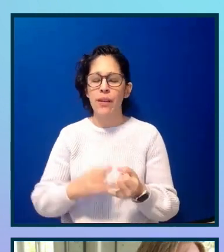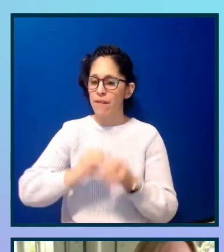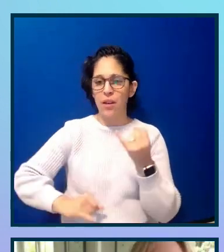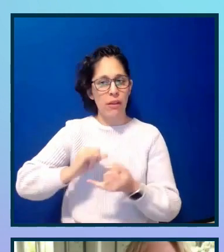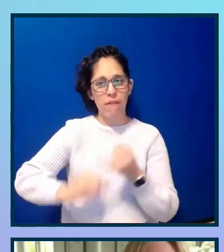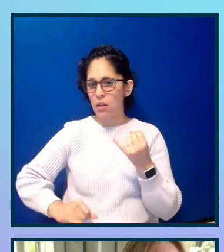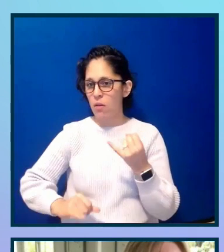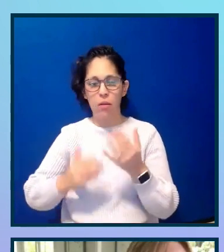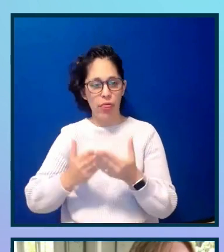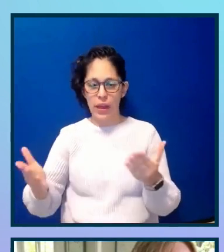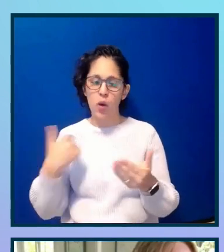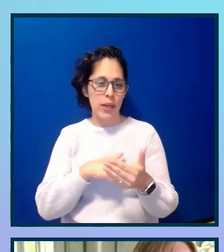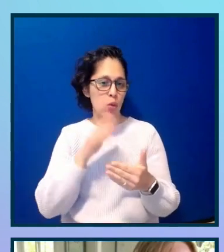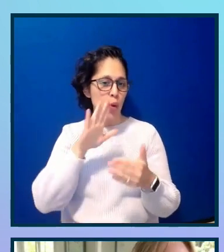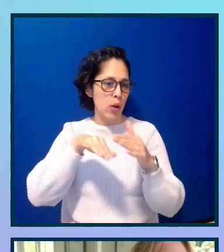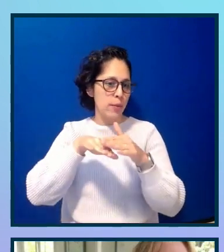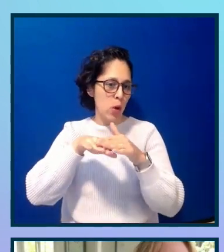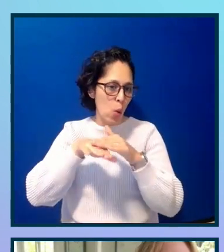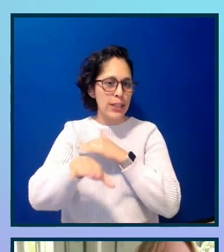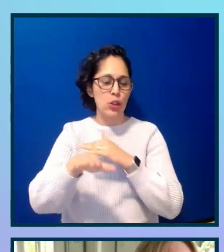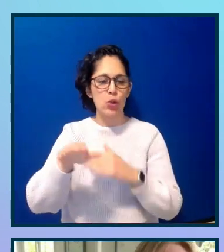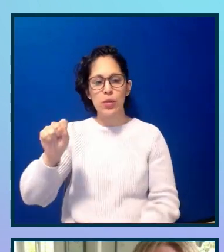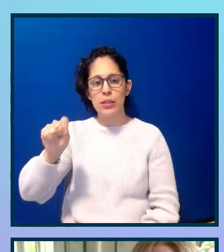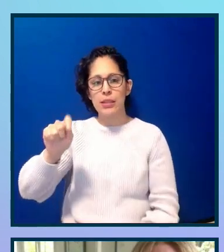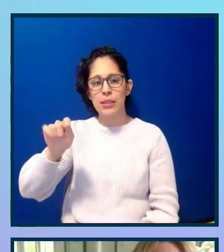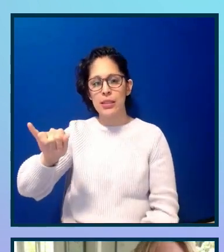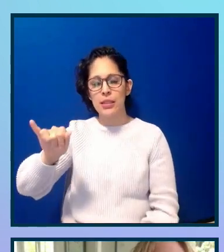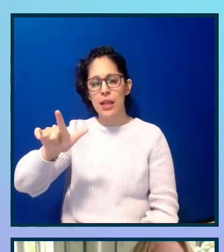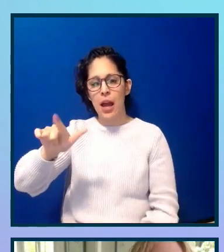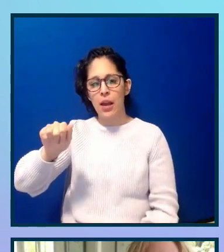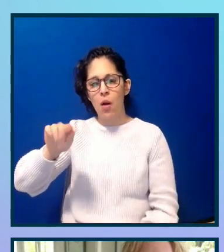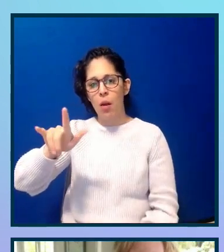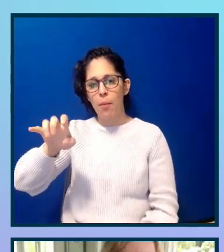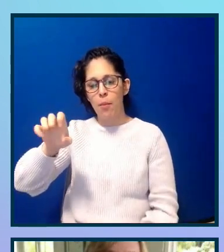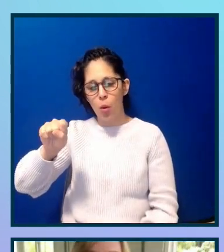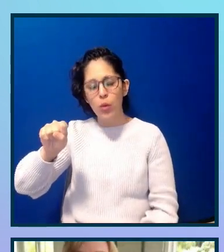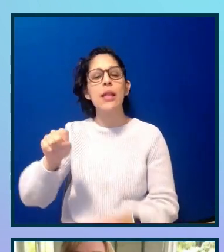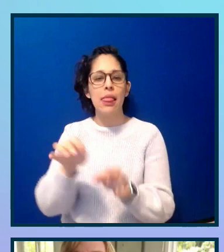we're gonna go into this StyleAbleZ language and this is where, so you see this,